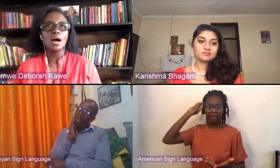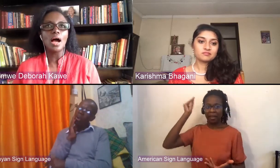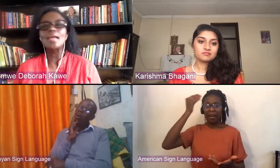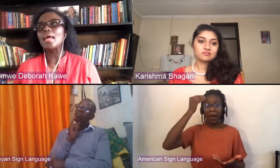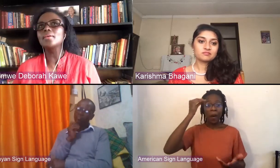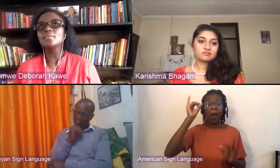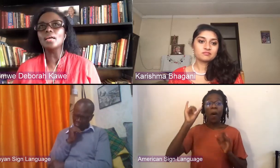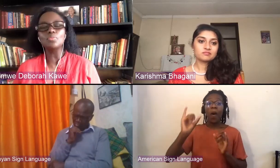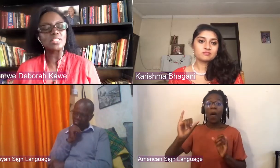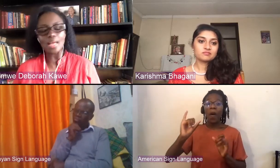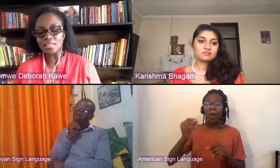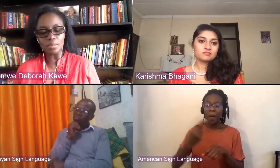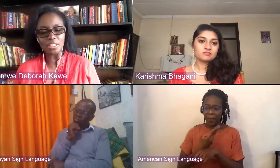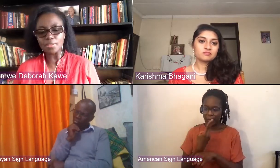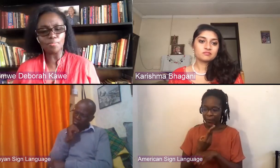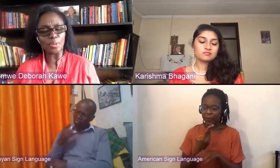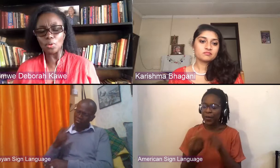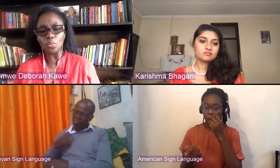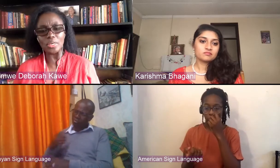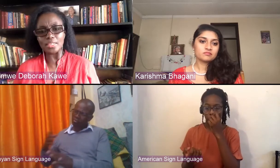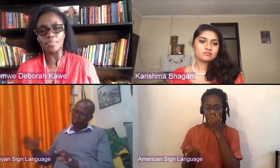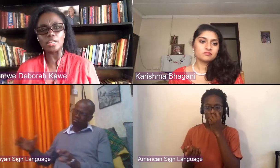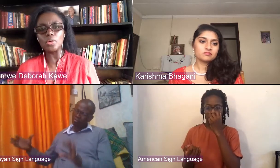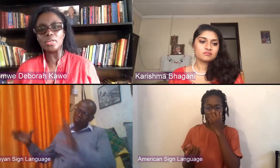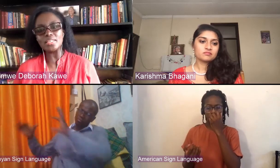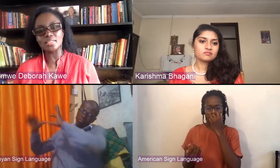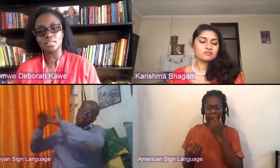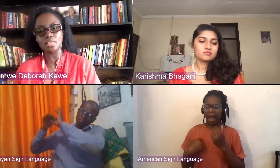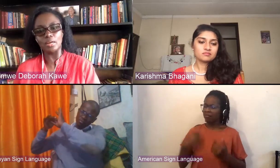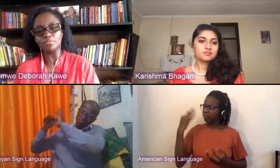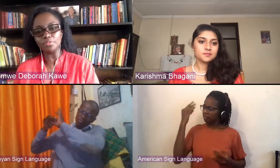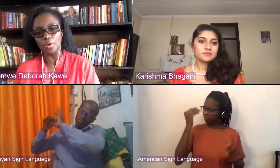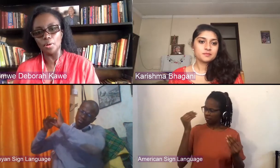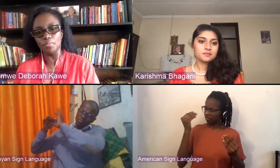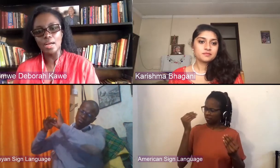And I was asking myself, wait a minute where does this come from?